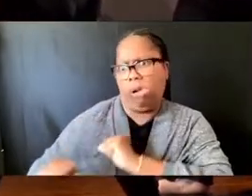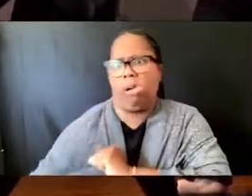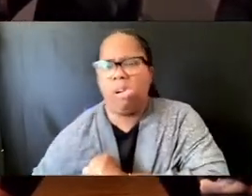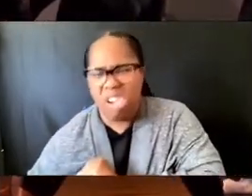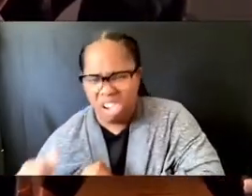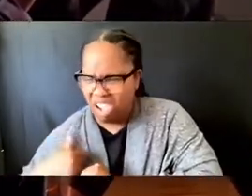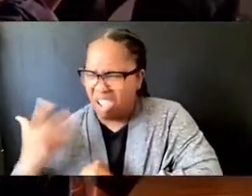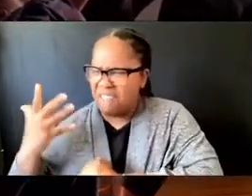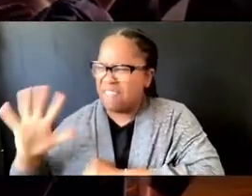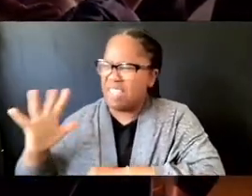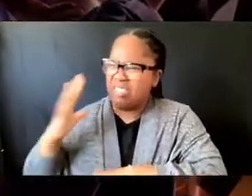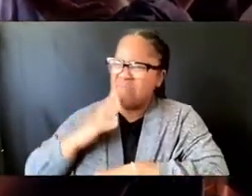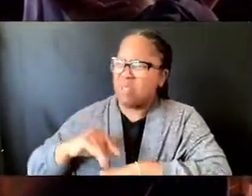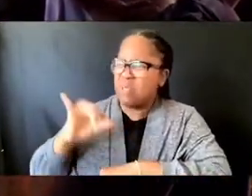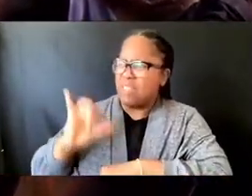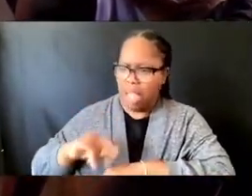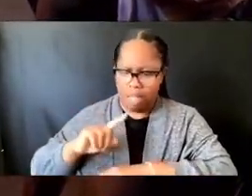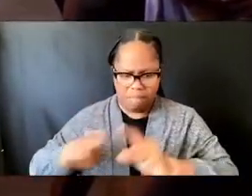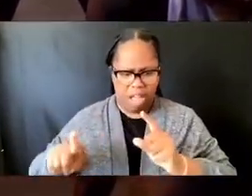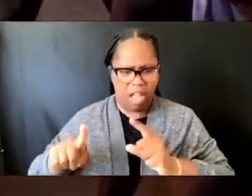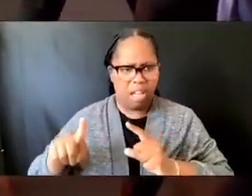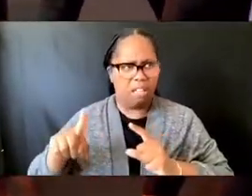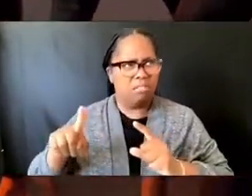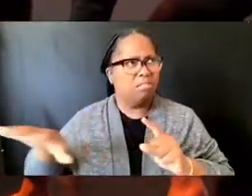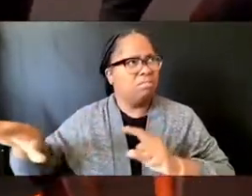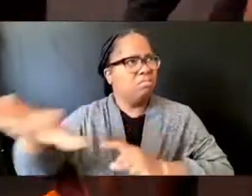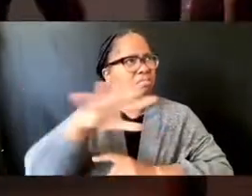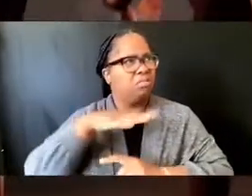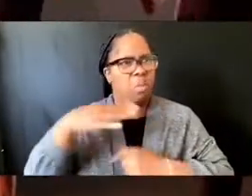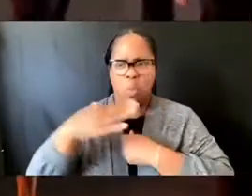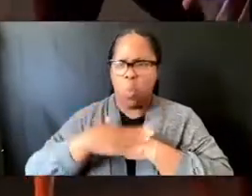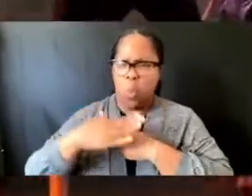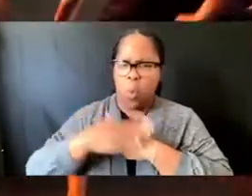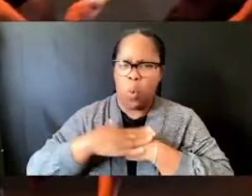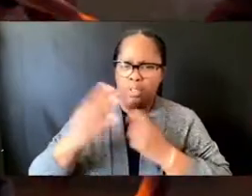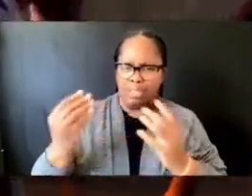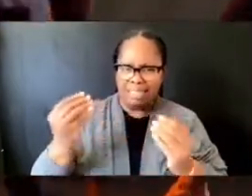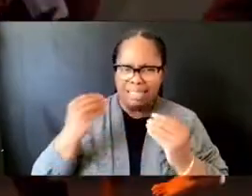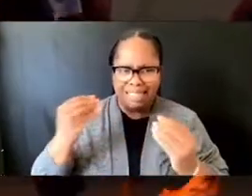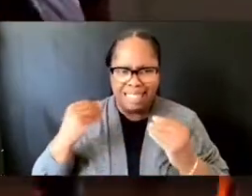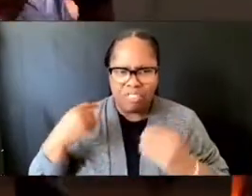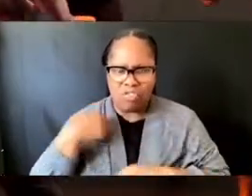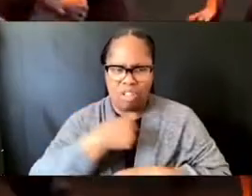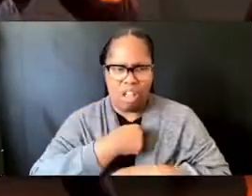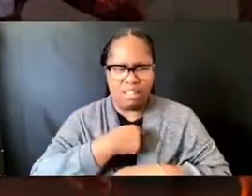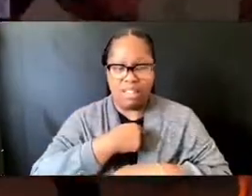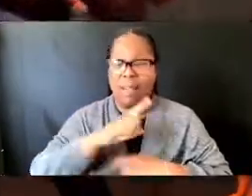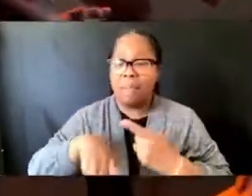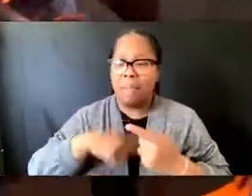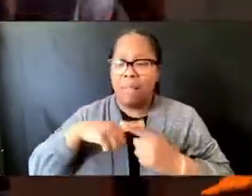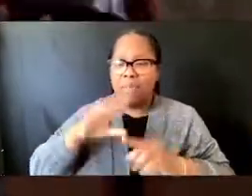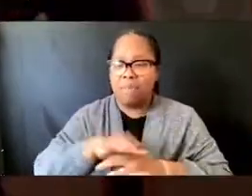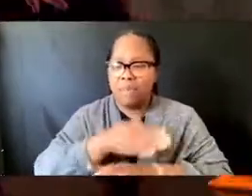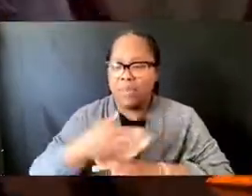but it externally warns and noiselessly teaches the ones ahead of the music, the dance,